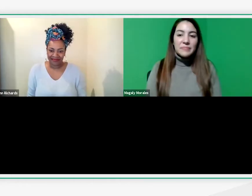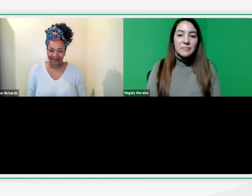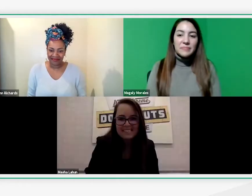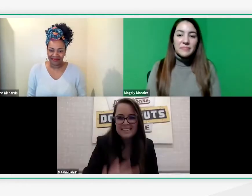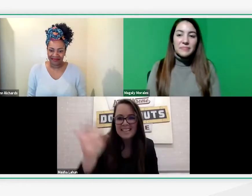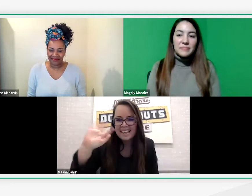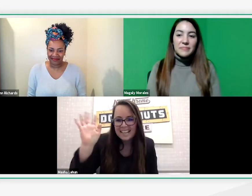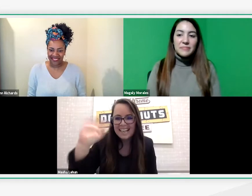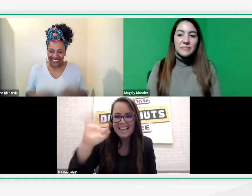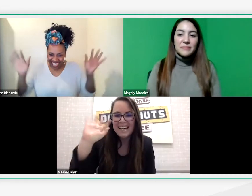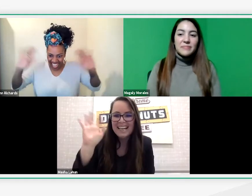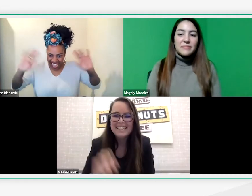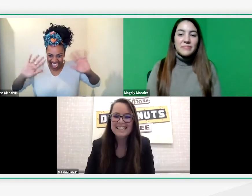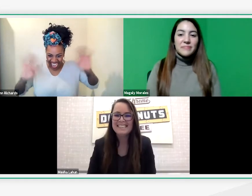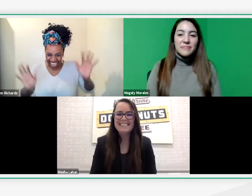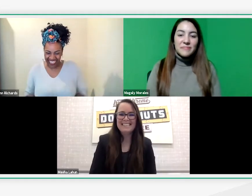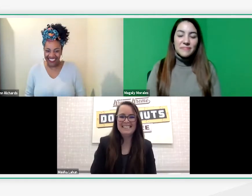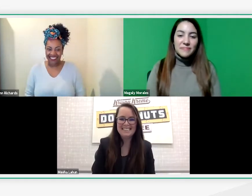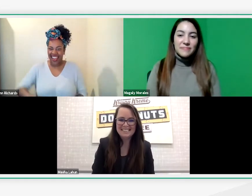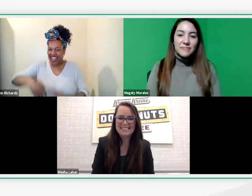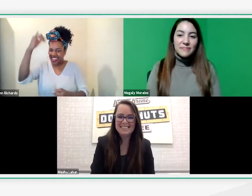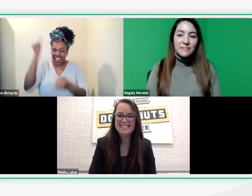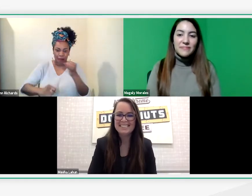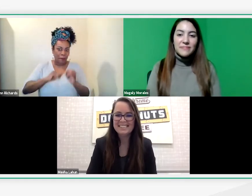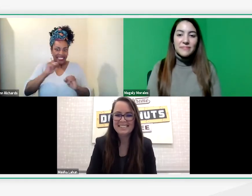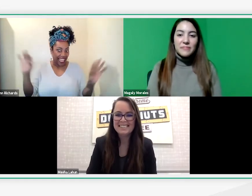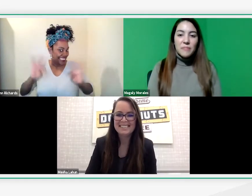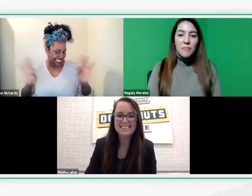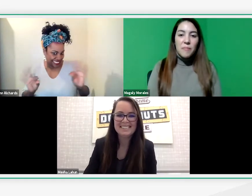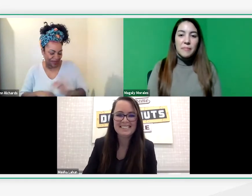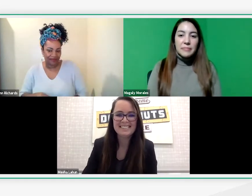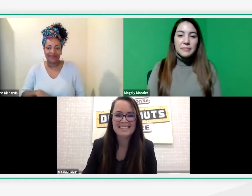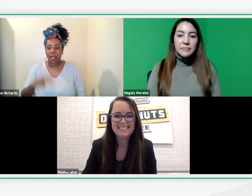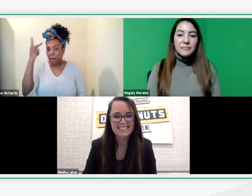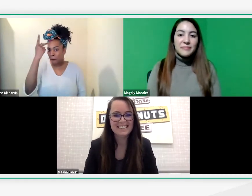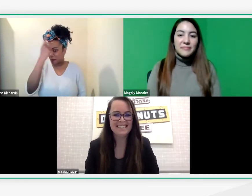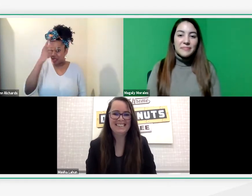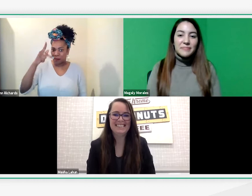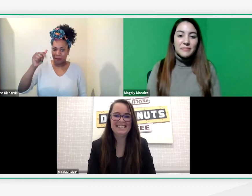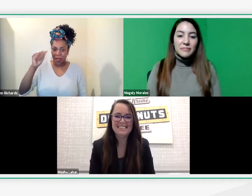And now let's have Masha Lahun join us. And, last but not least,